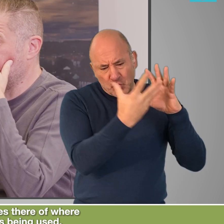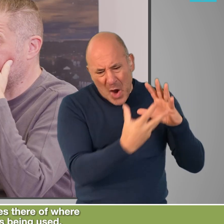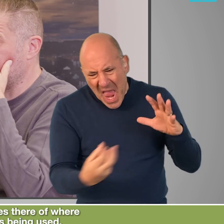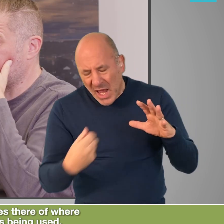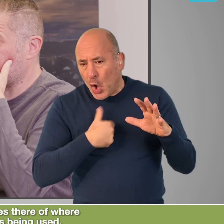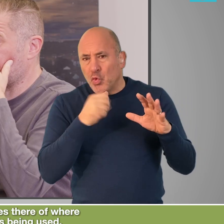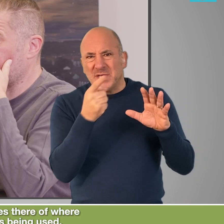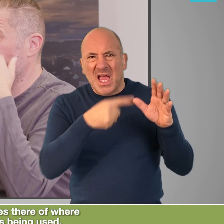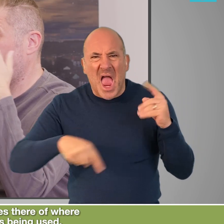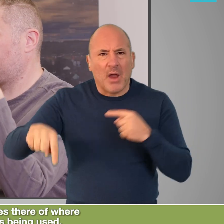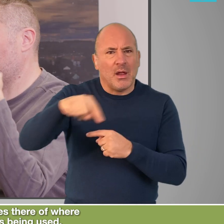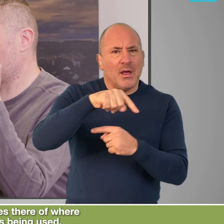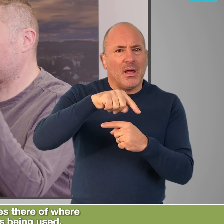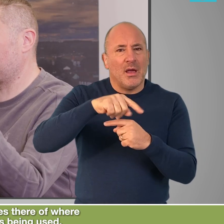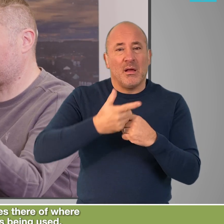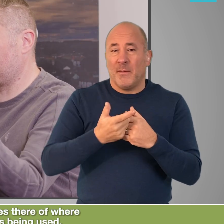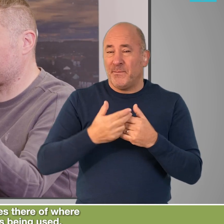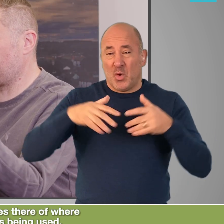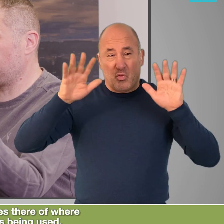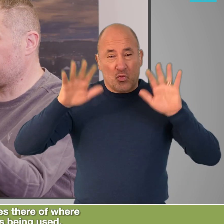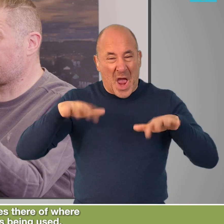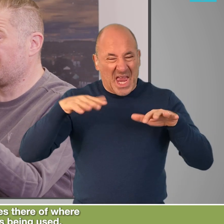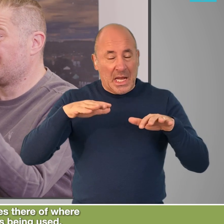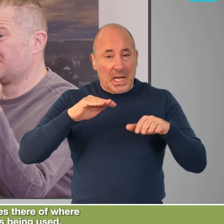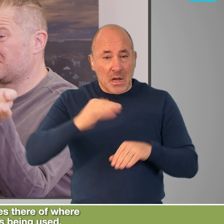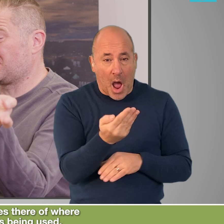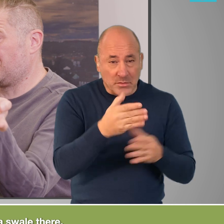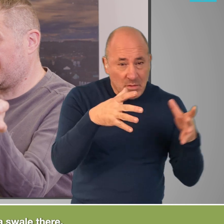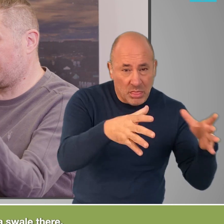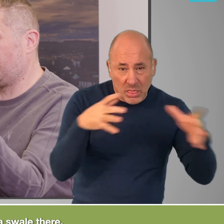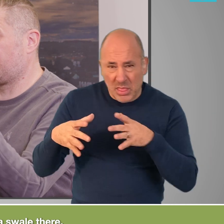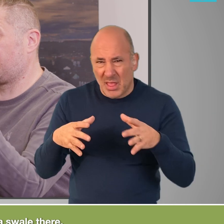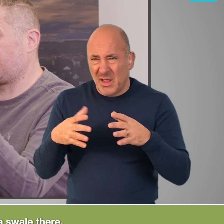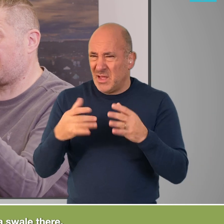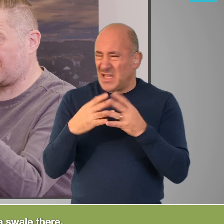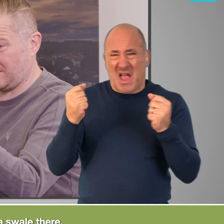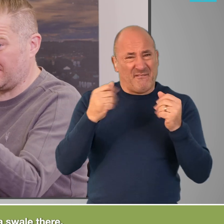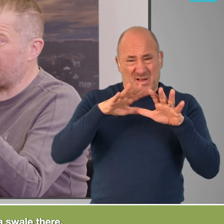And there's some examples there of where sustainable drainage is being used. Rain gardens, there's a swale there.